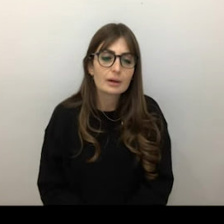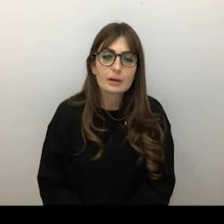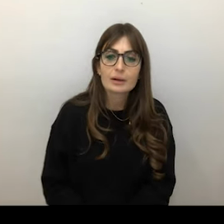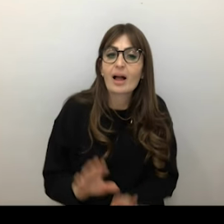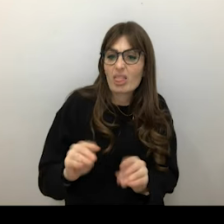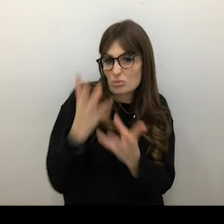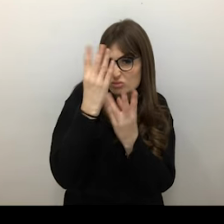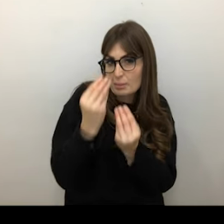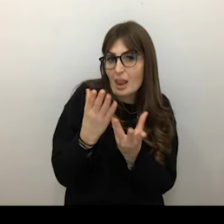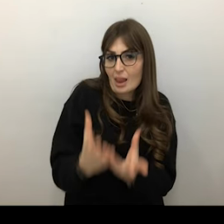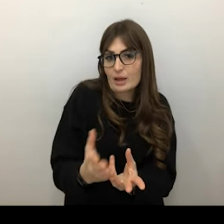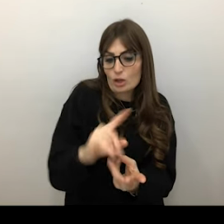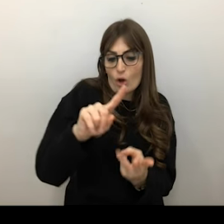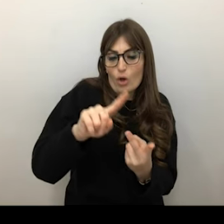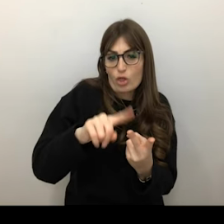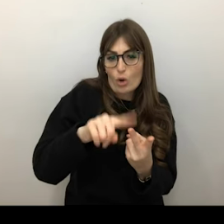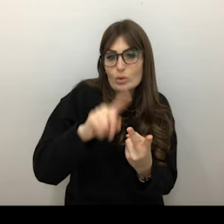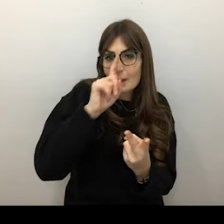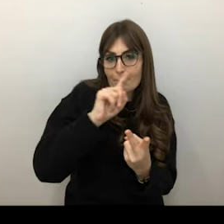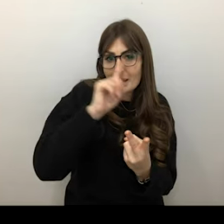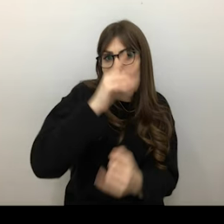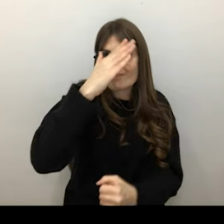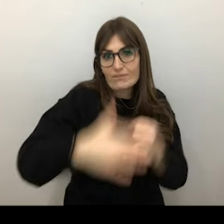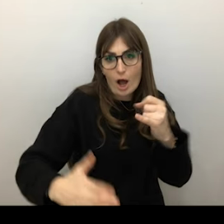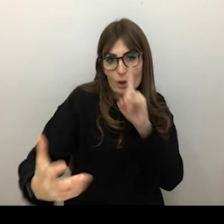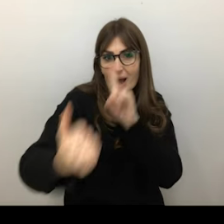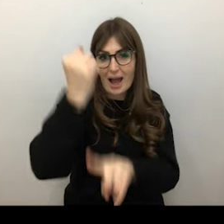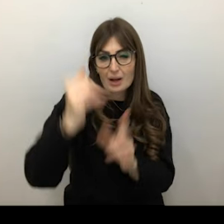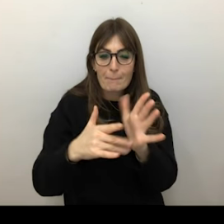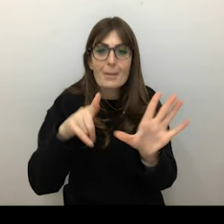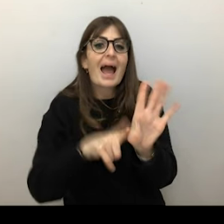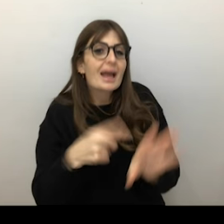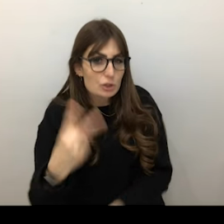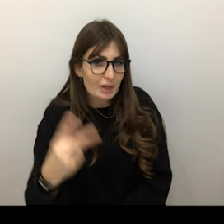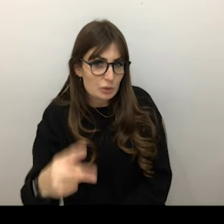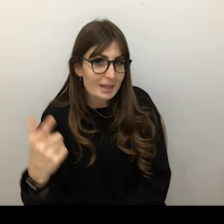We'll be able to advise those Stage 2 applicants of final outcomes in May 2027.